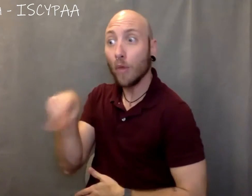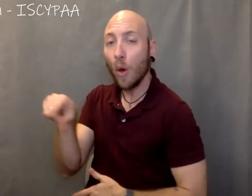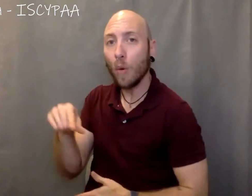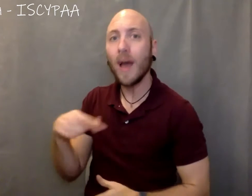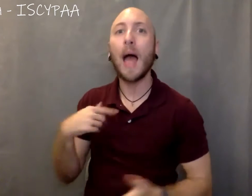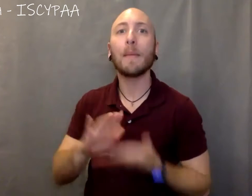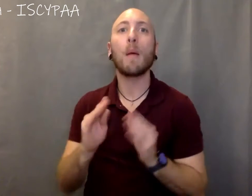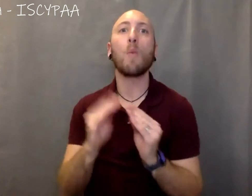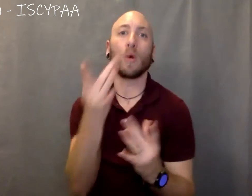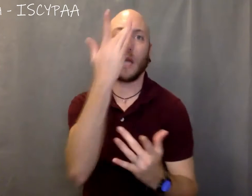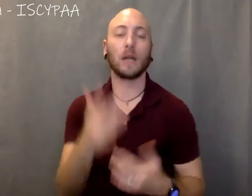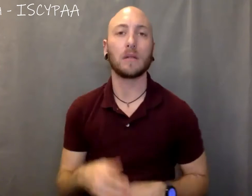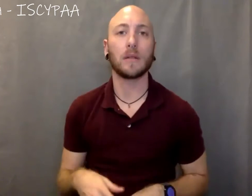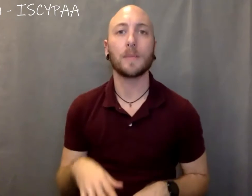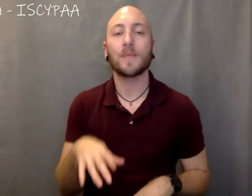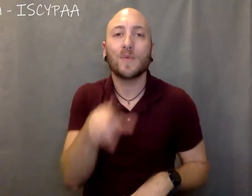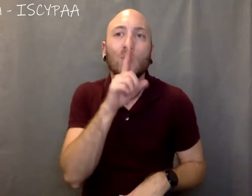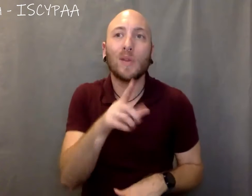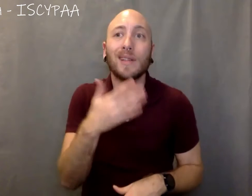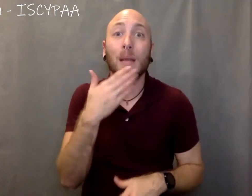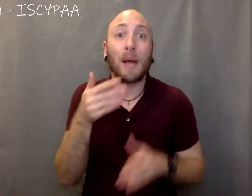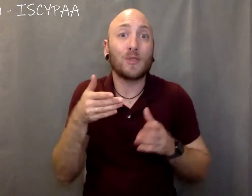but the the best way to stay sober is to with another alcoholic, you know,